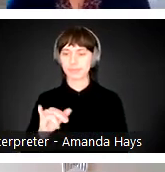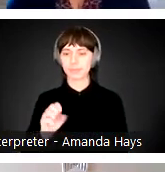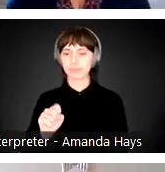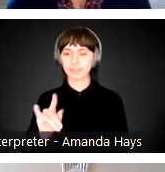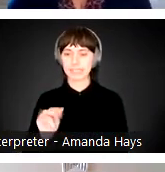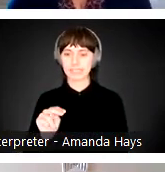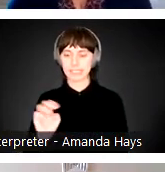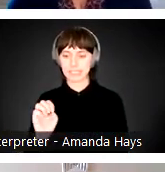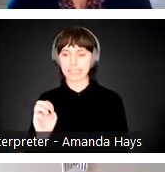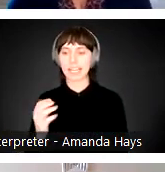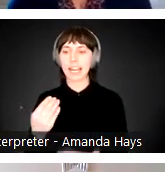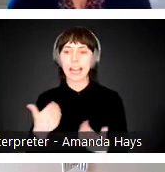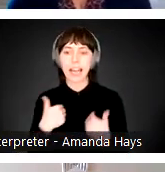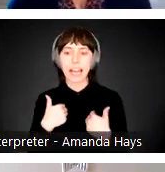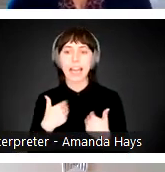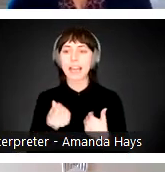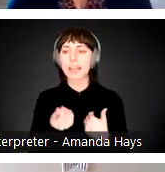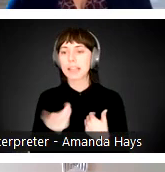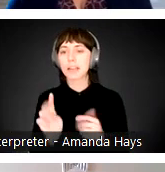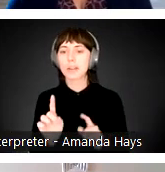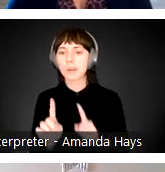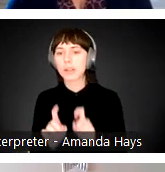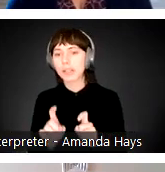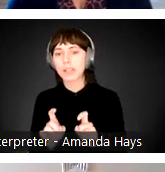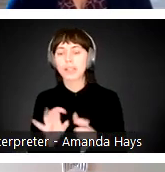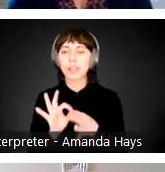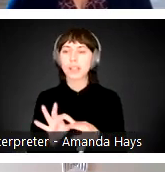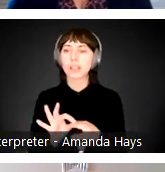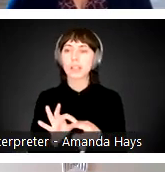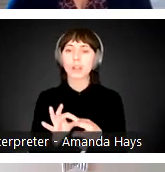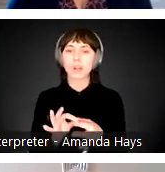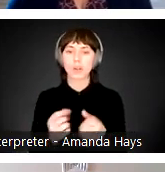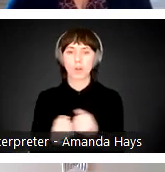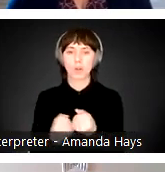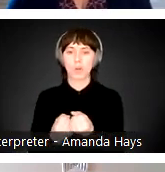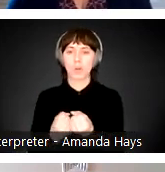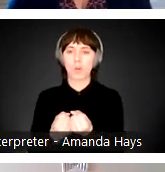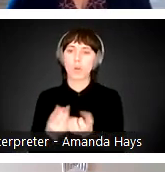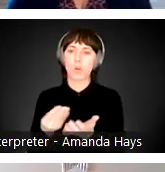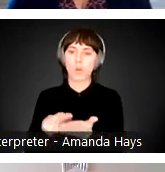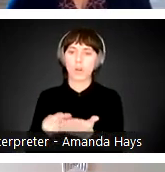of questions about getting support